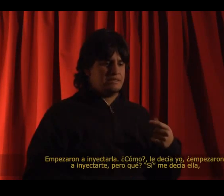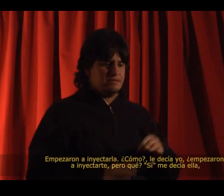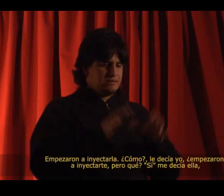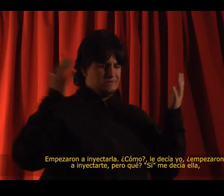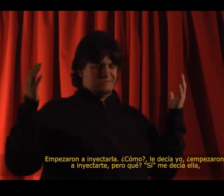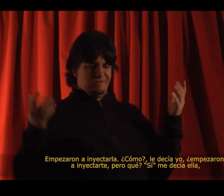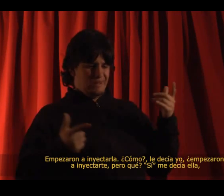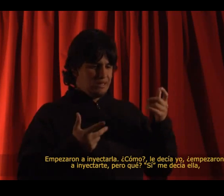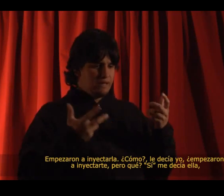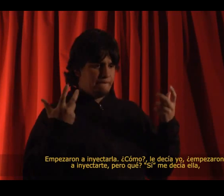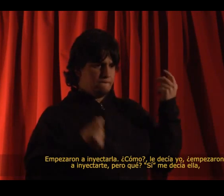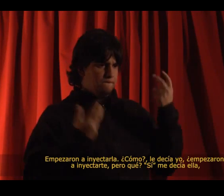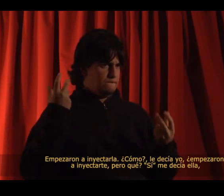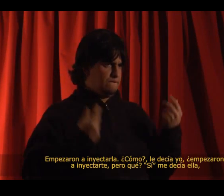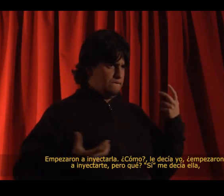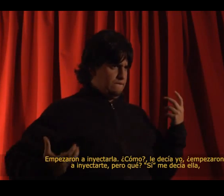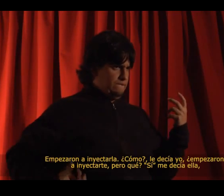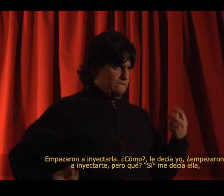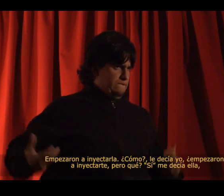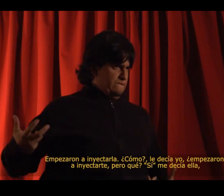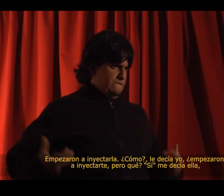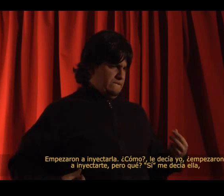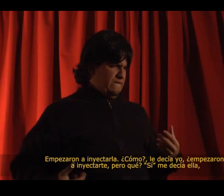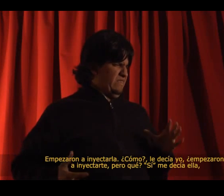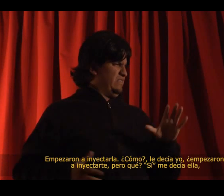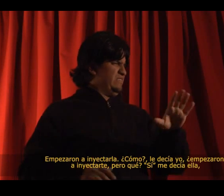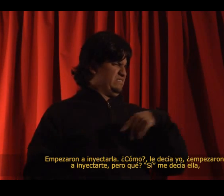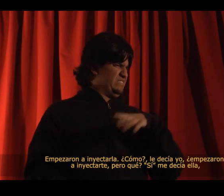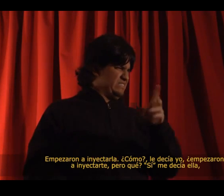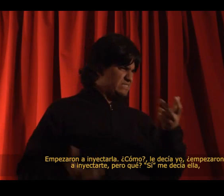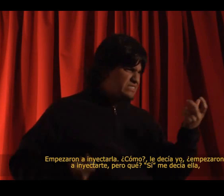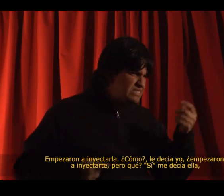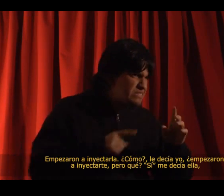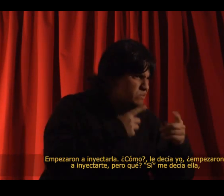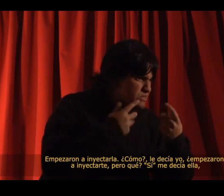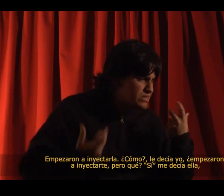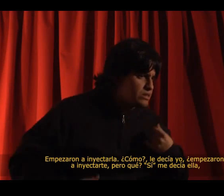They gave her lots of shots. I asked her what was going on.